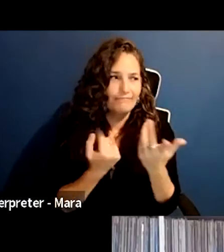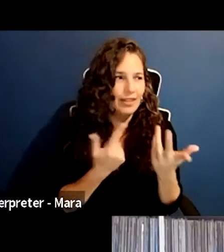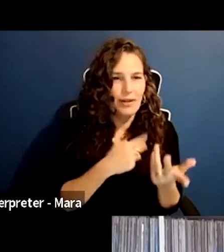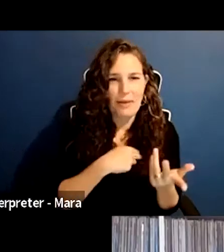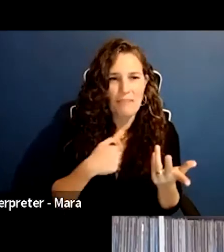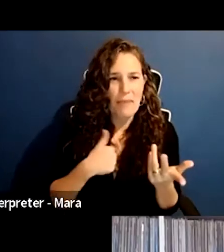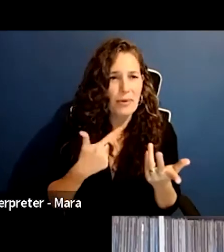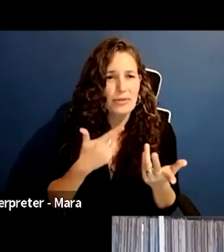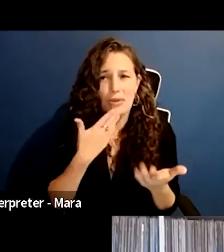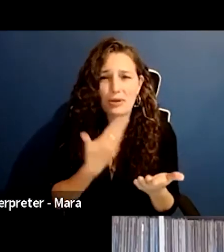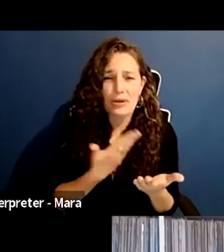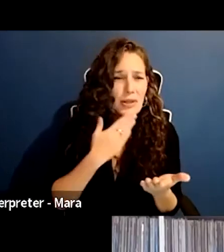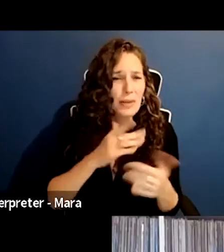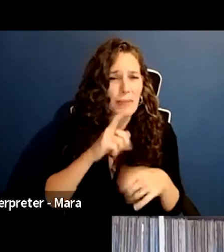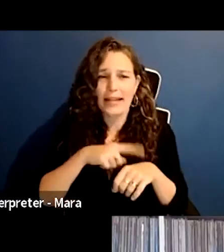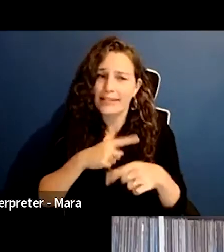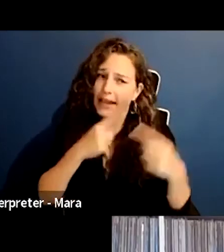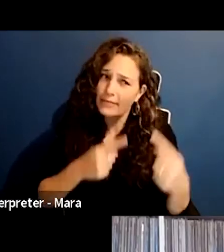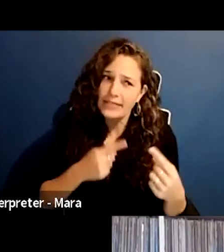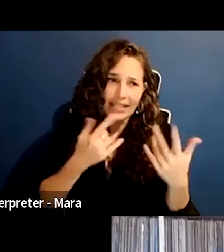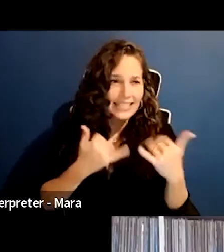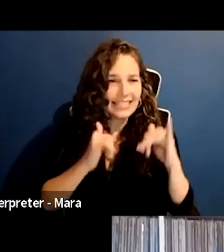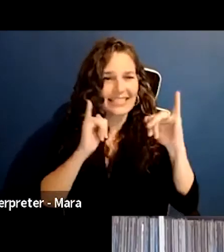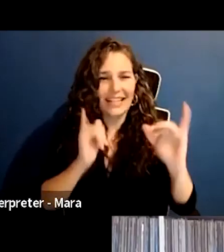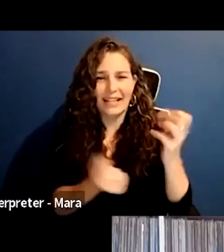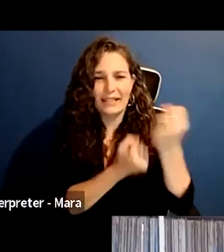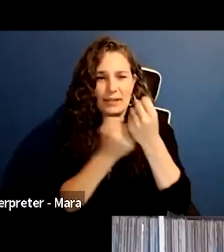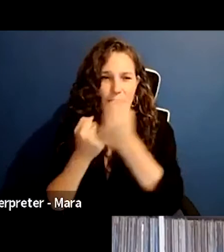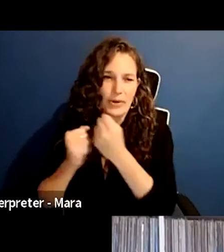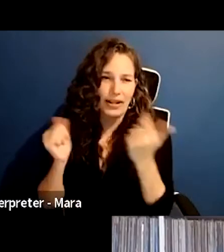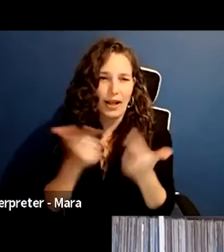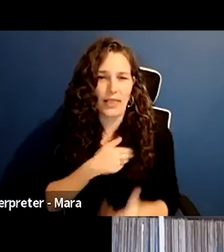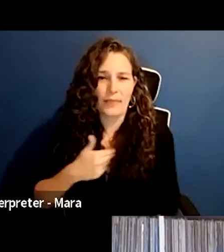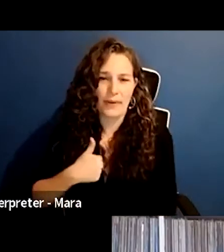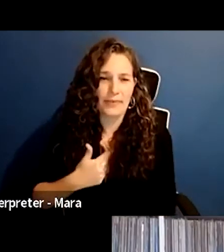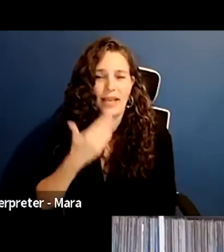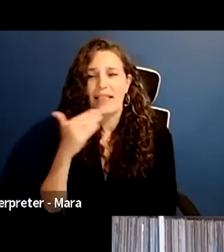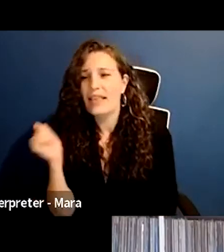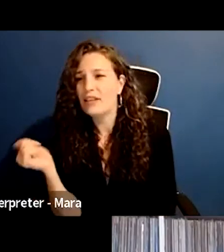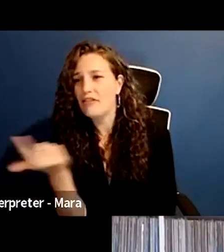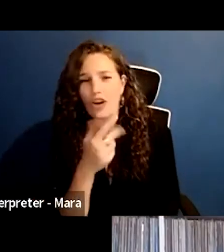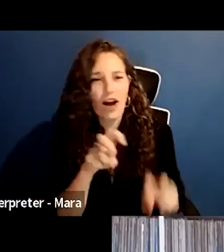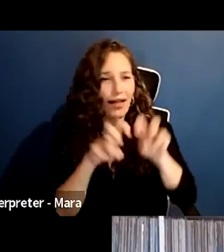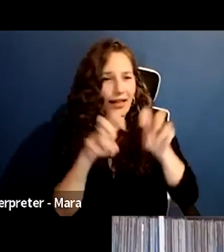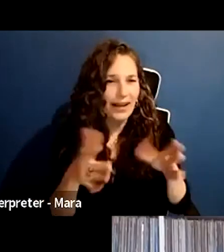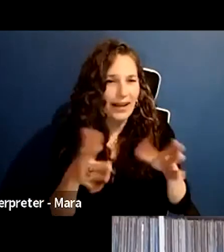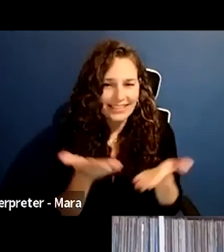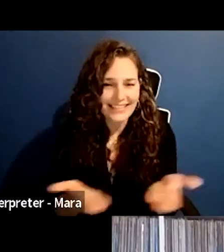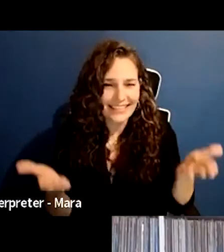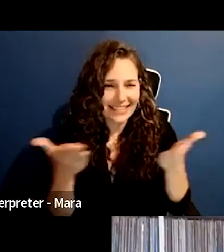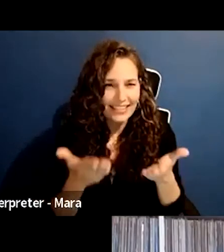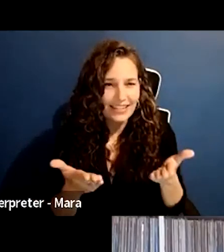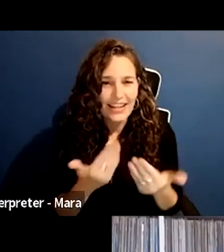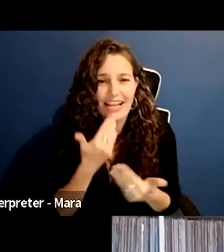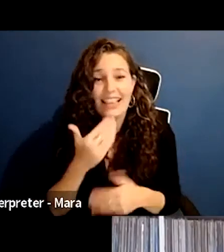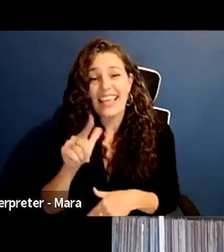Cyd, Rochelle, thank you so much for being here today, and a special thanks to Lee and the SAG-AFTRA National Seniors Committee